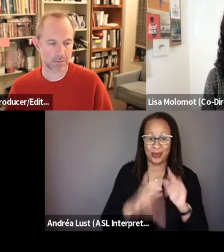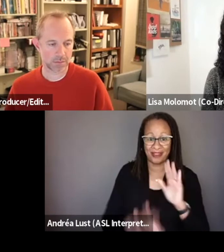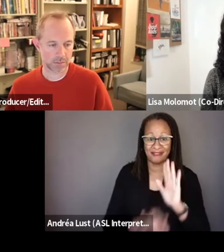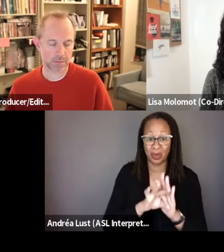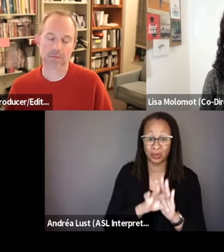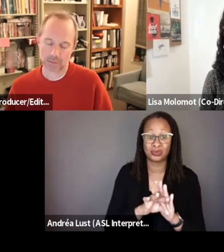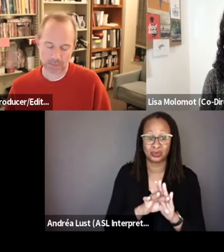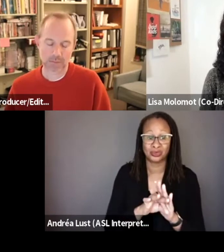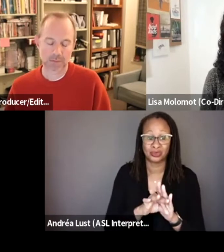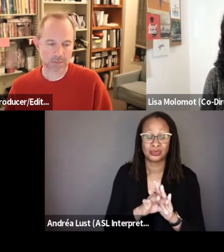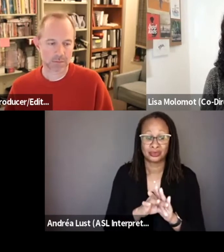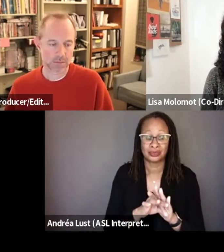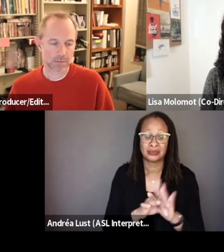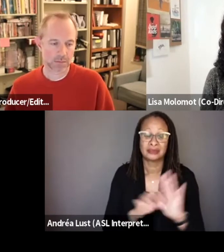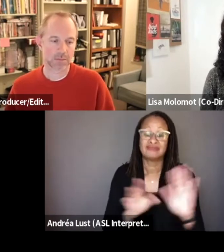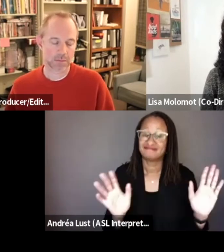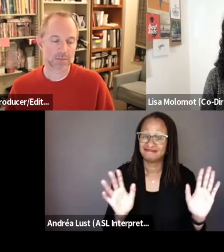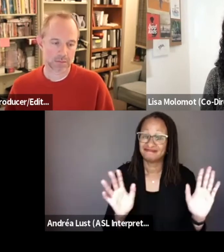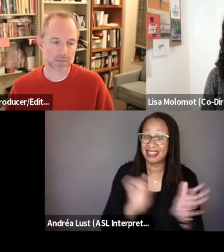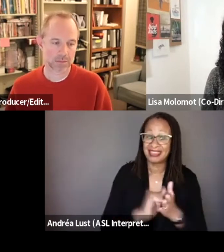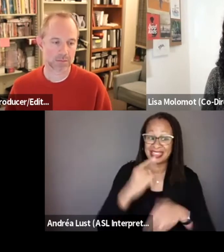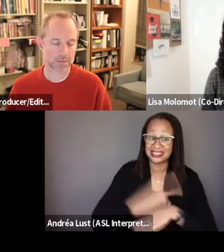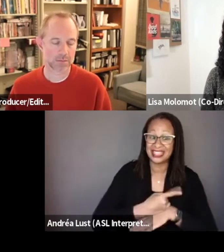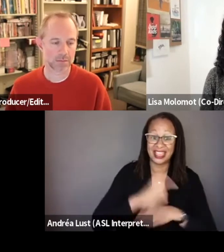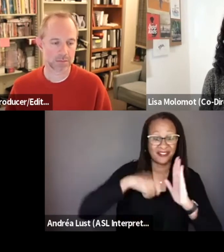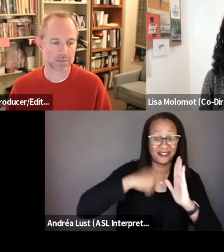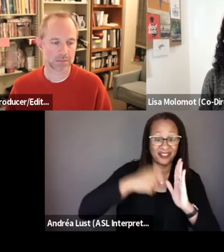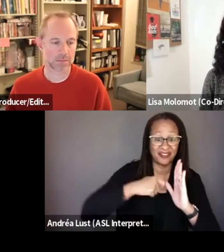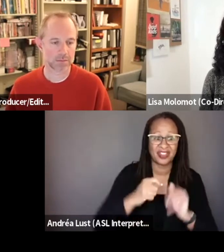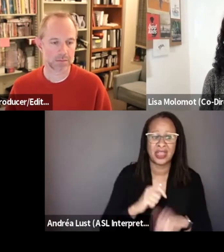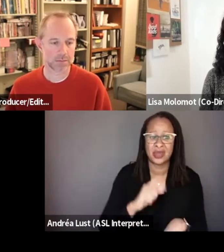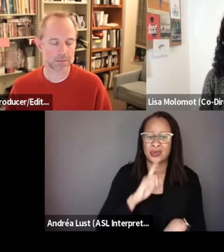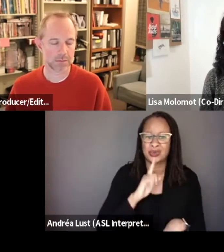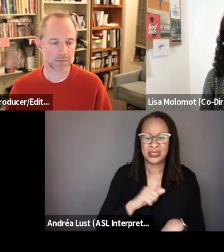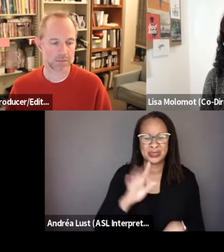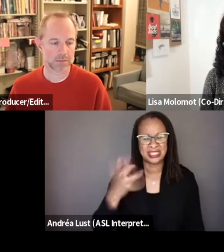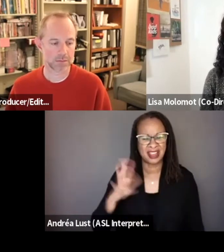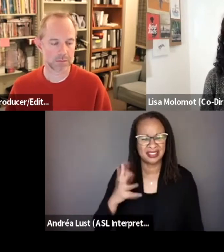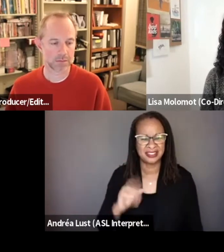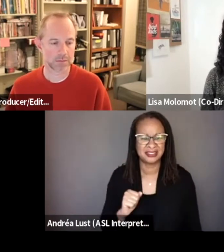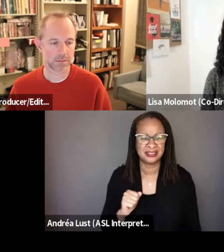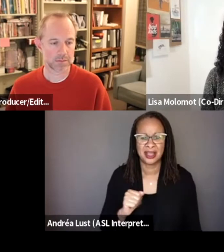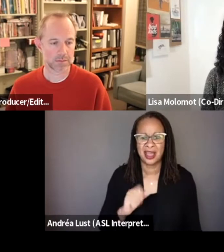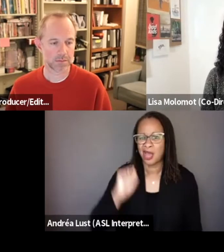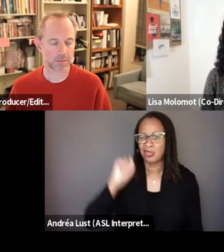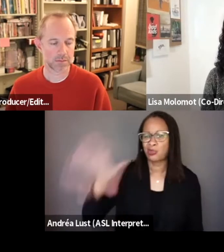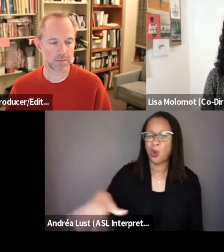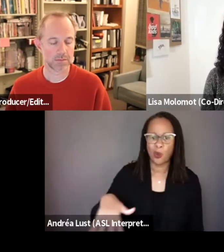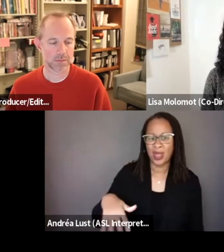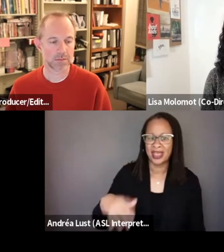I mean, that day of shooting was kind of, you know, a throwaway day, like nothing was happening that day.